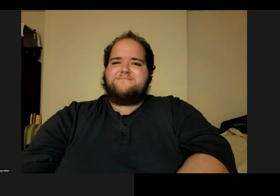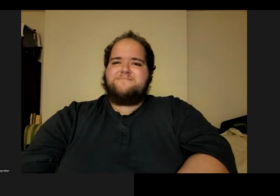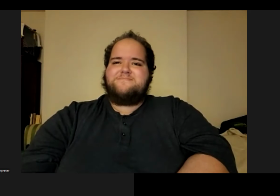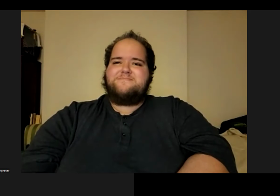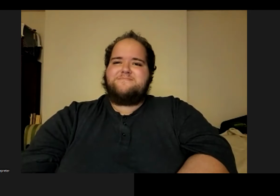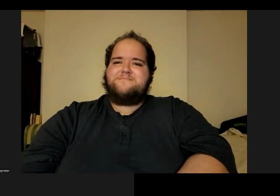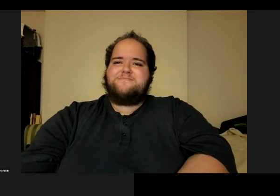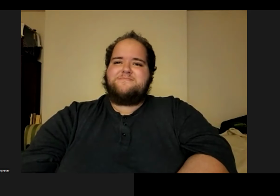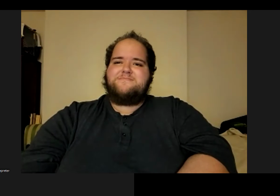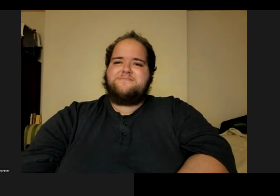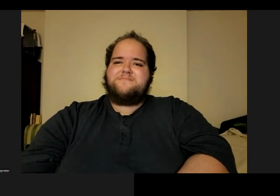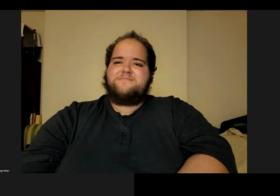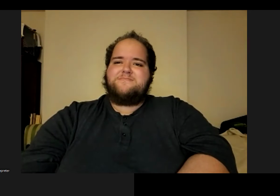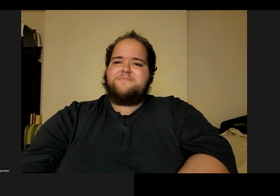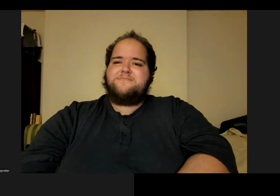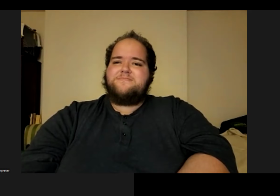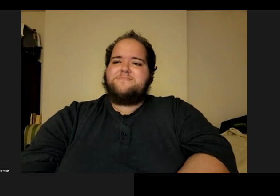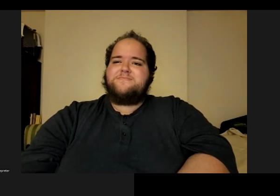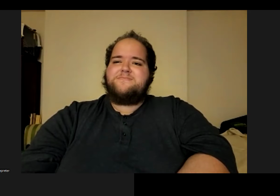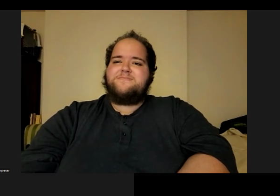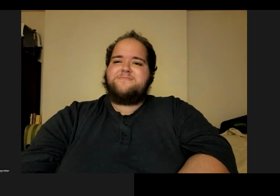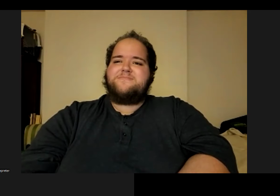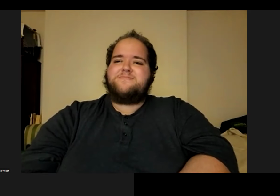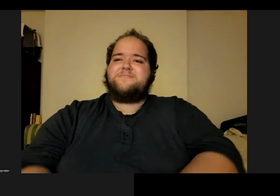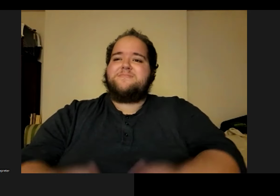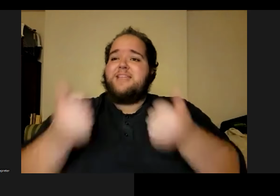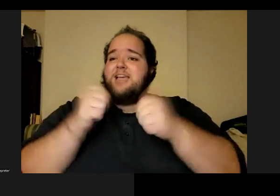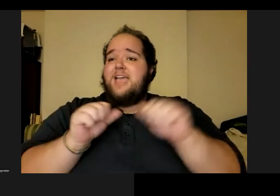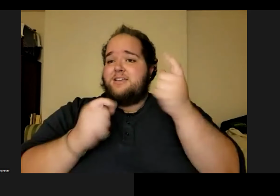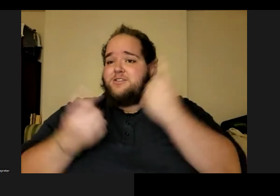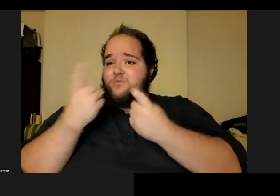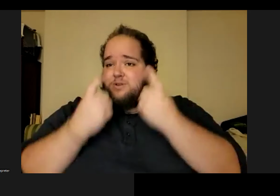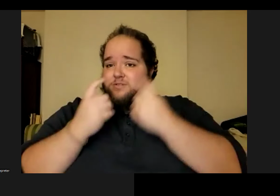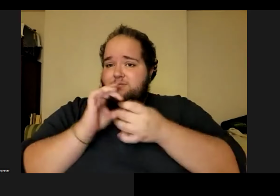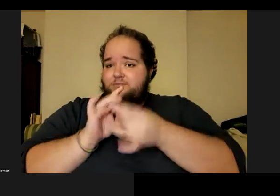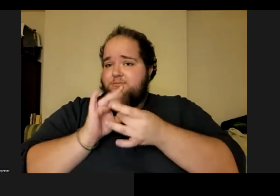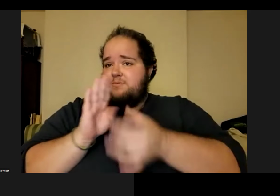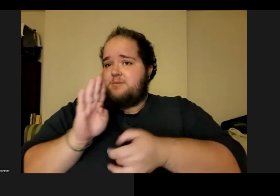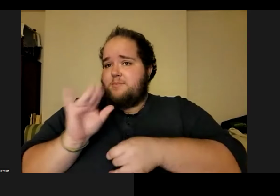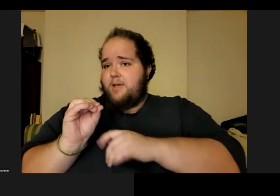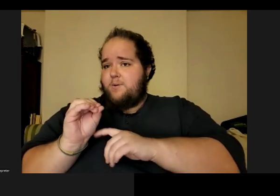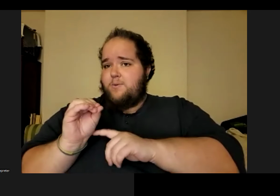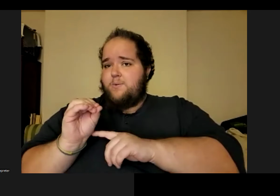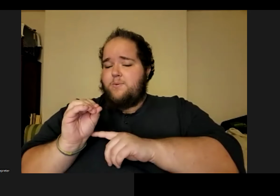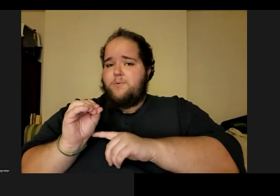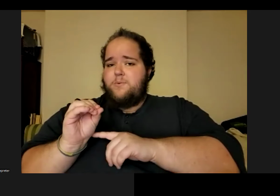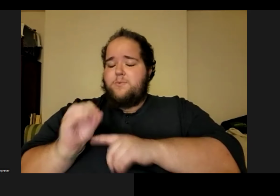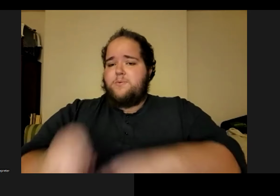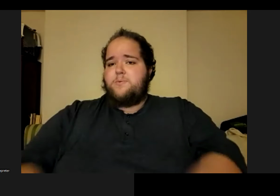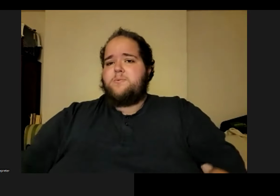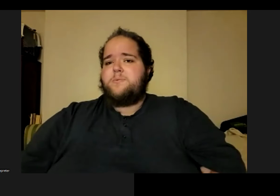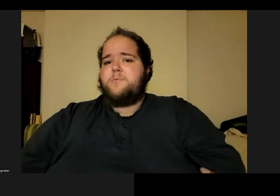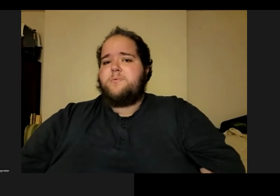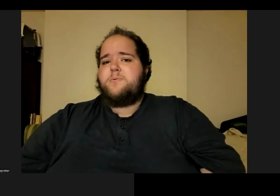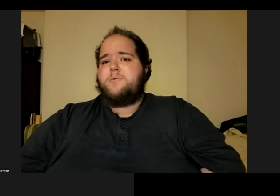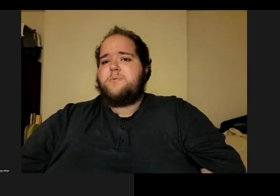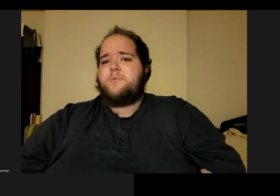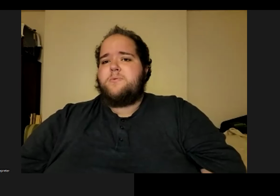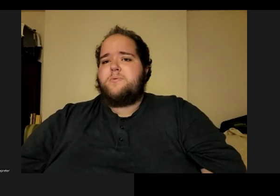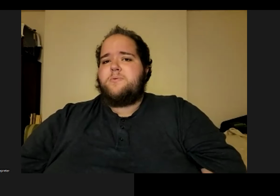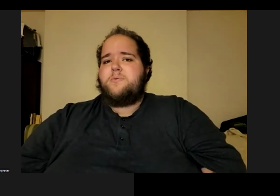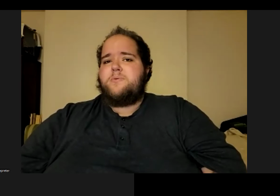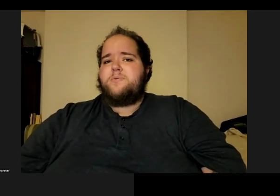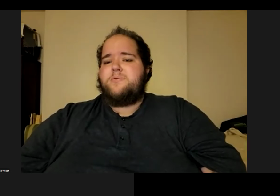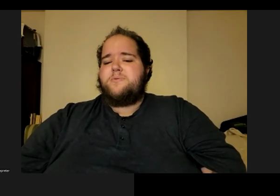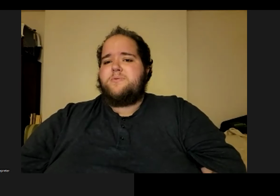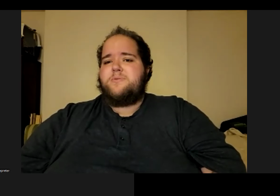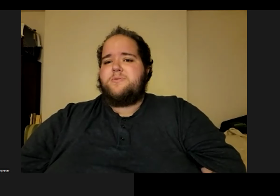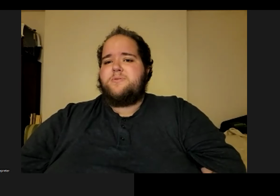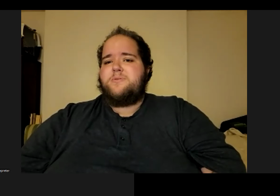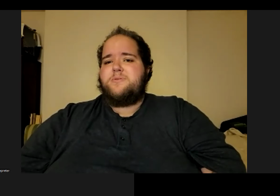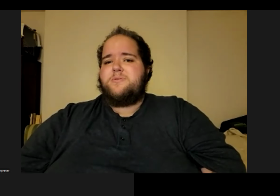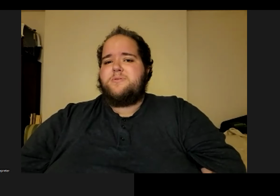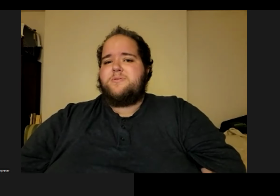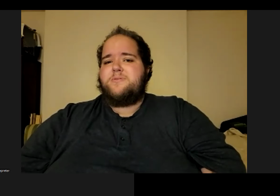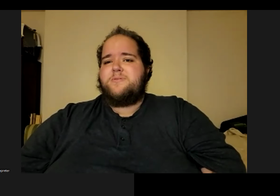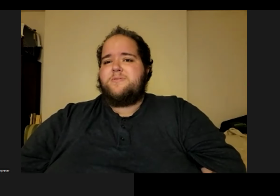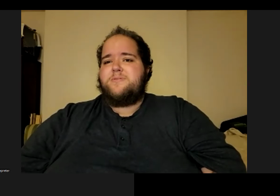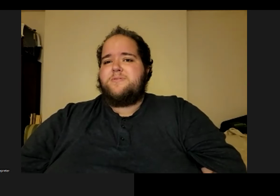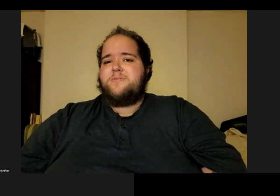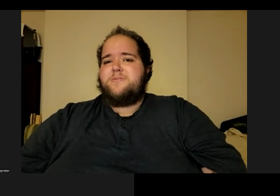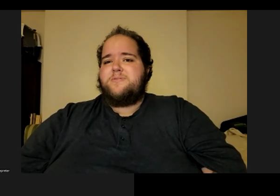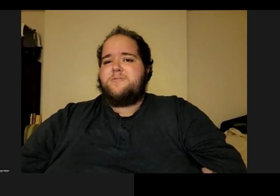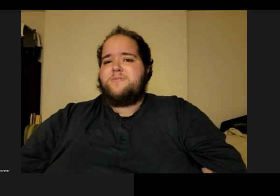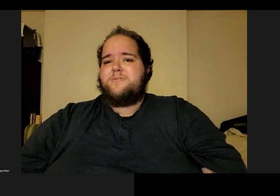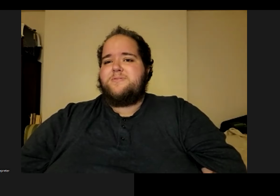Does anyone have any… Questions about our bio?